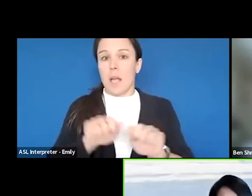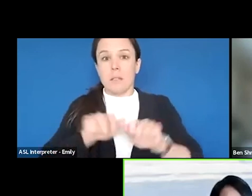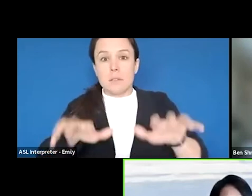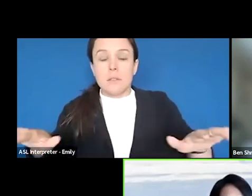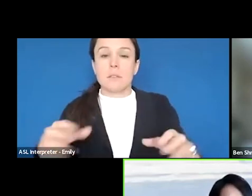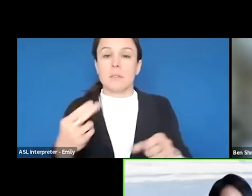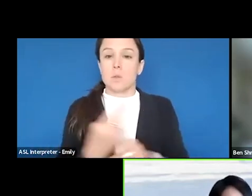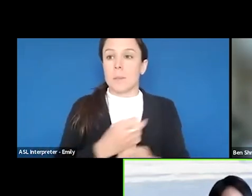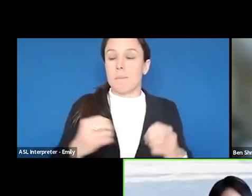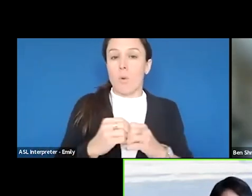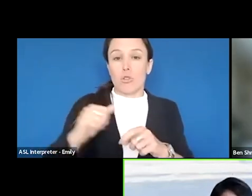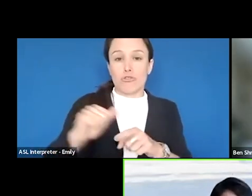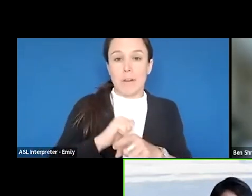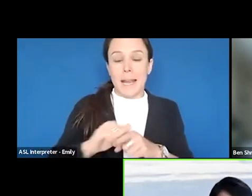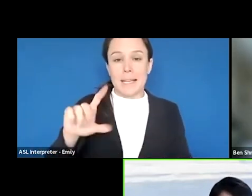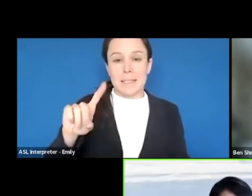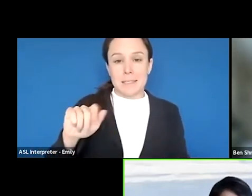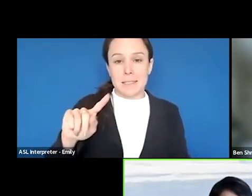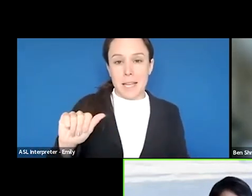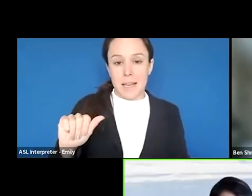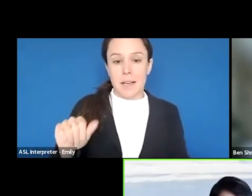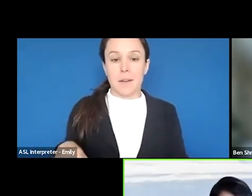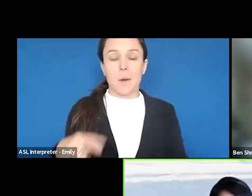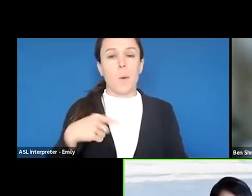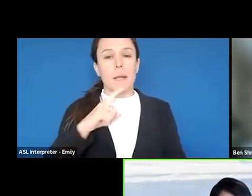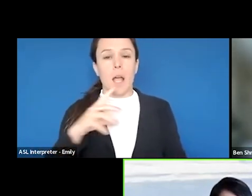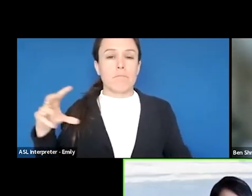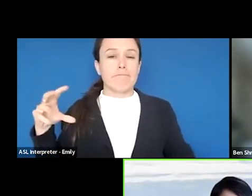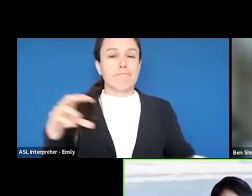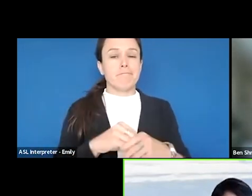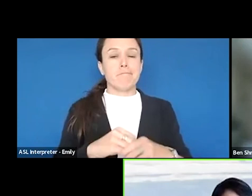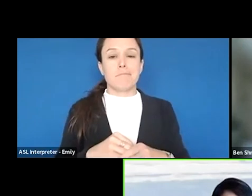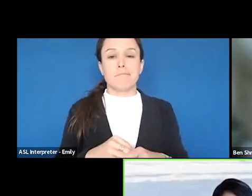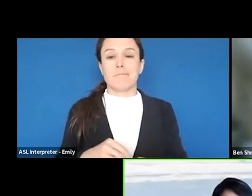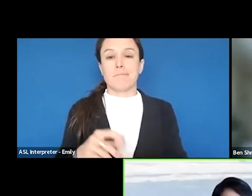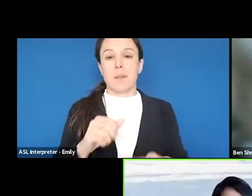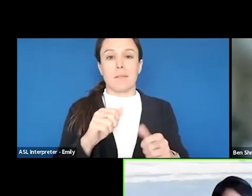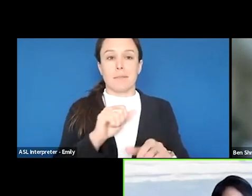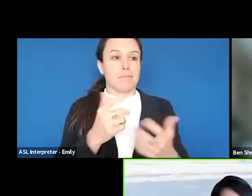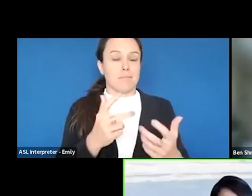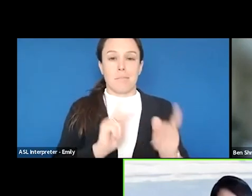training data so this is a way for us to engage the collaborators who are already on wikidata